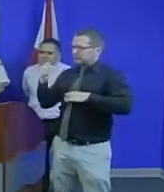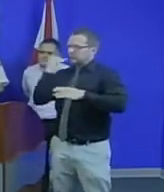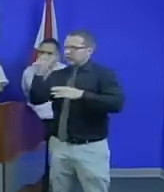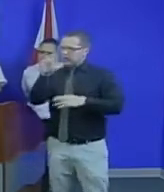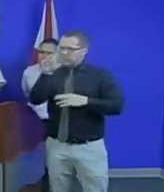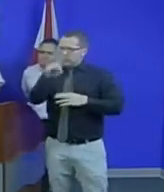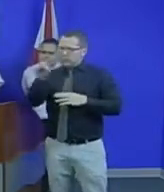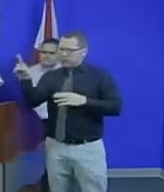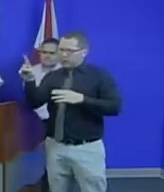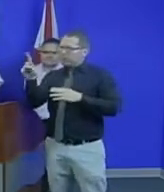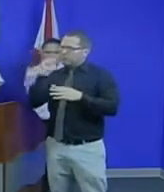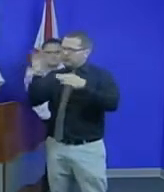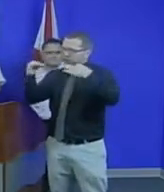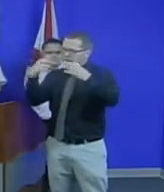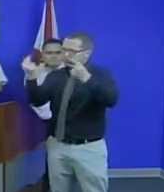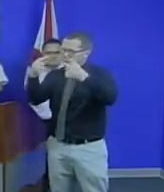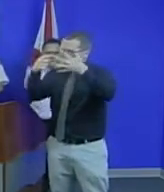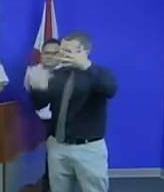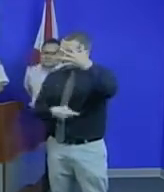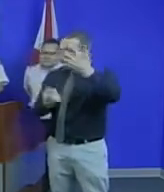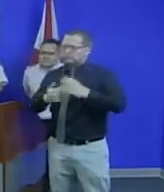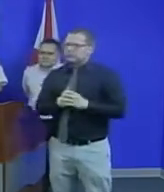AND WE'LL MAKE EVERY EFFORT TO